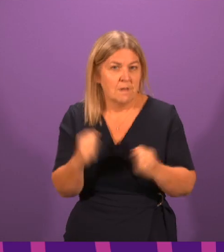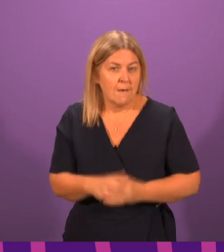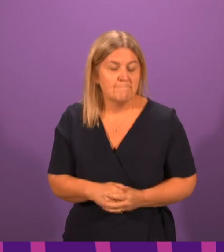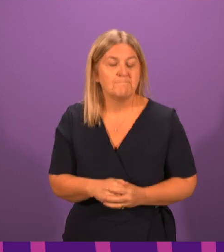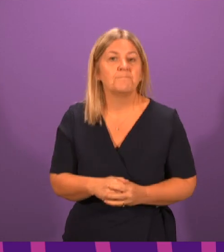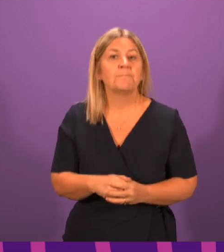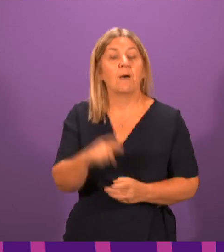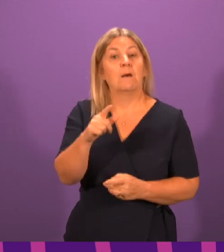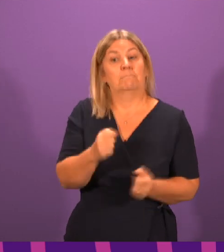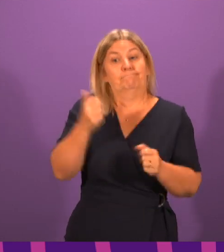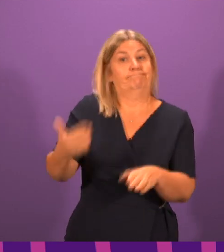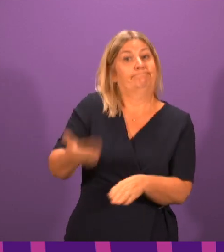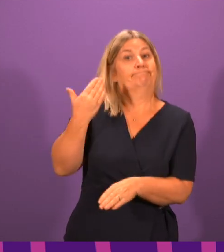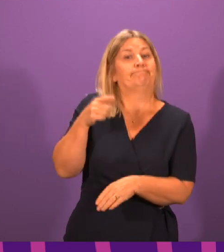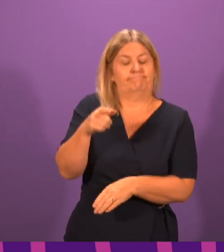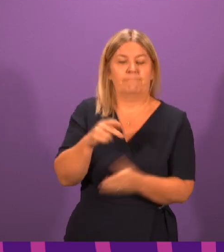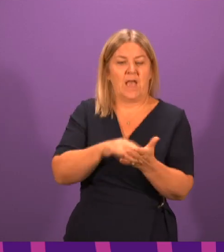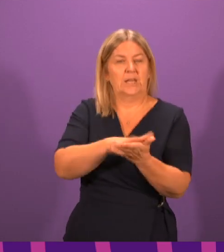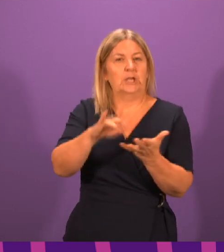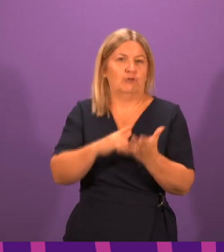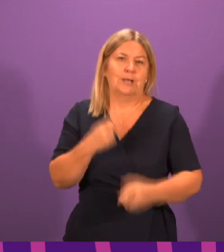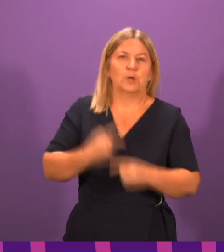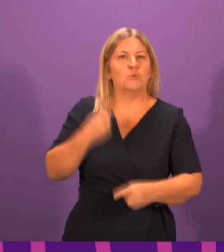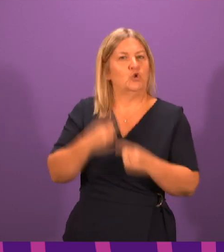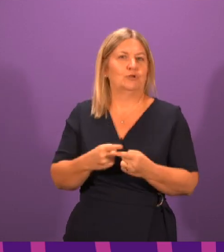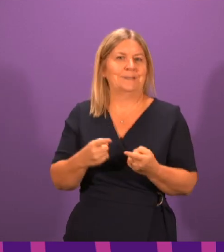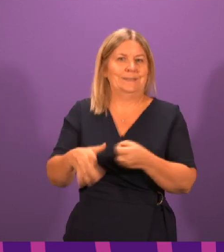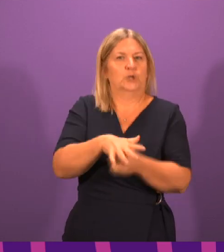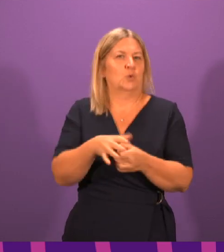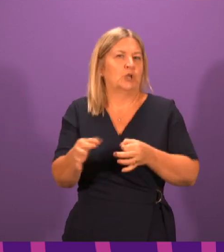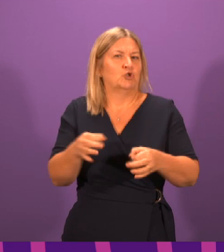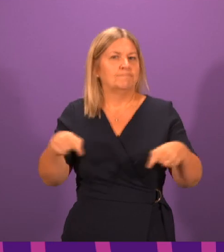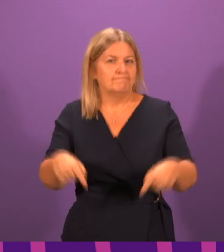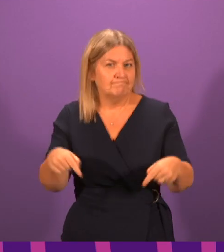Earlier this year, I put our NHS on an emergency footing, and that emergency remains.